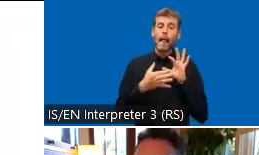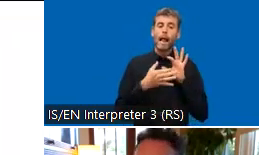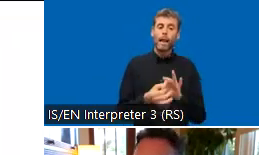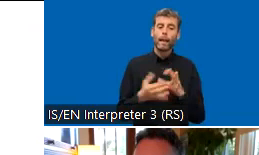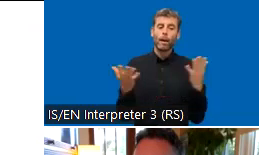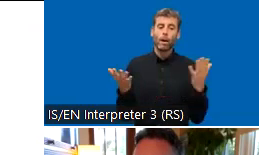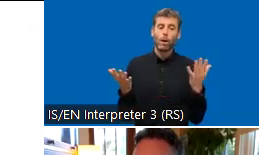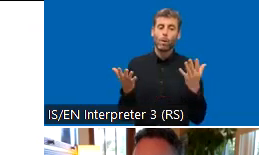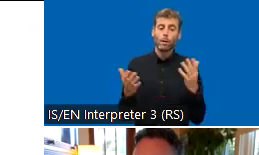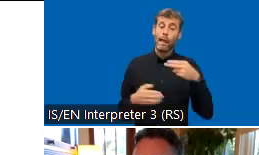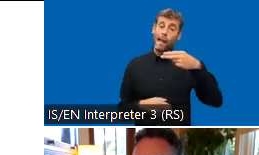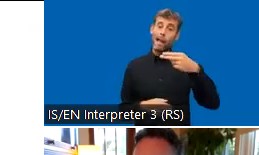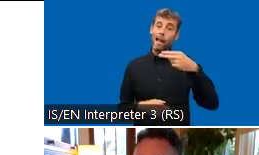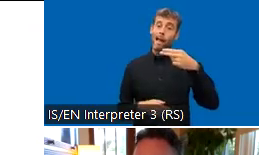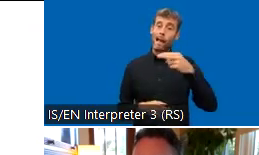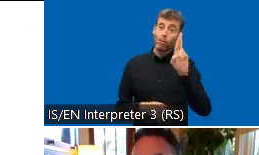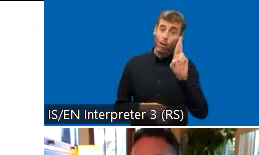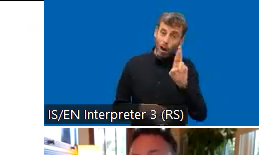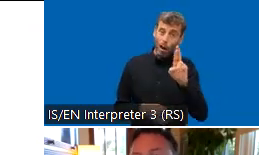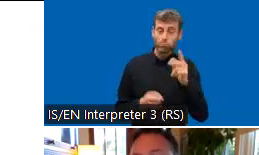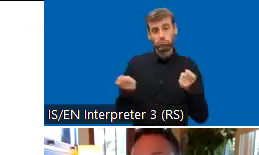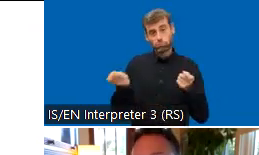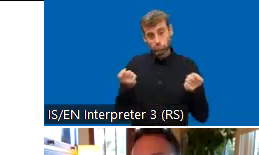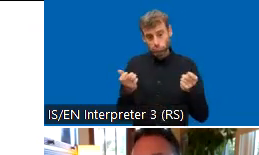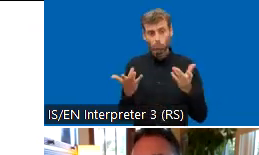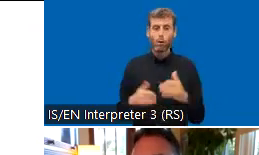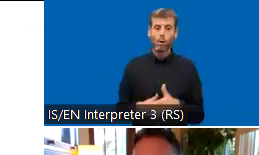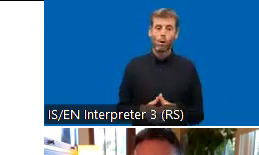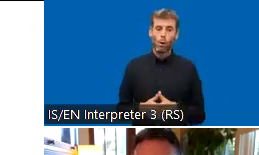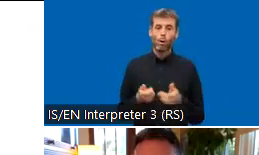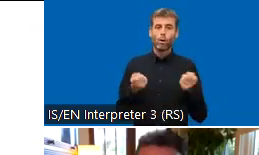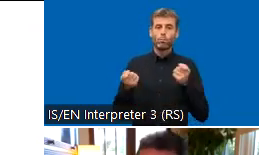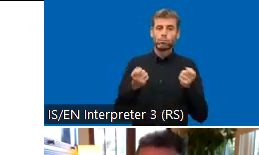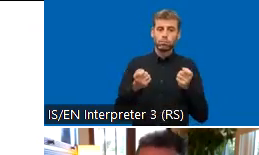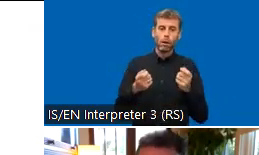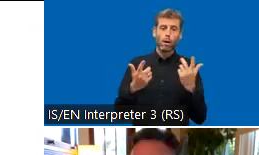all of this information that's feeding us from our members and currently we have a membership